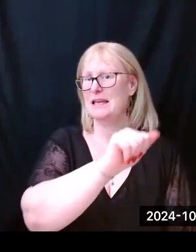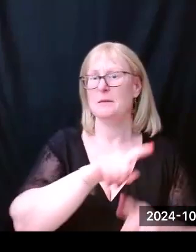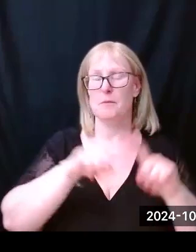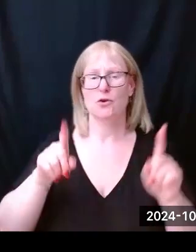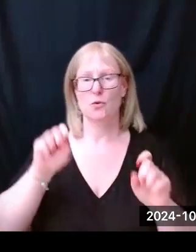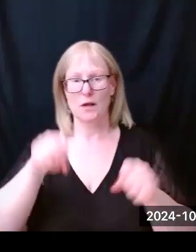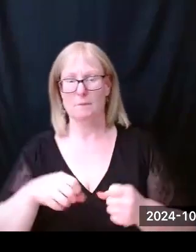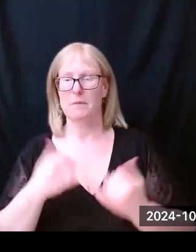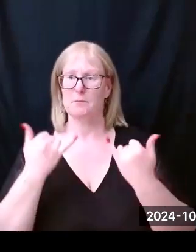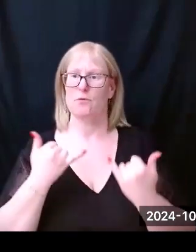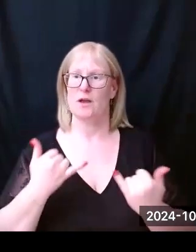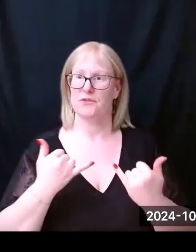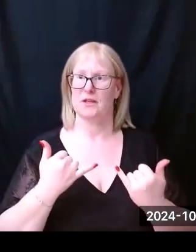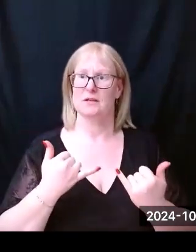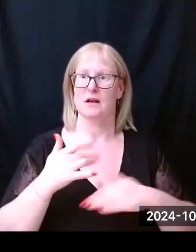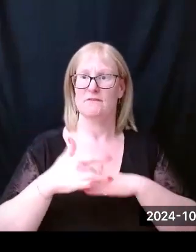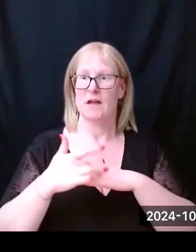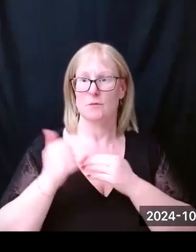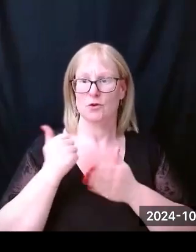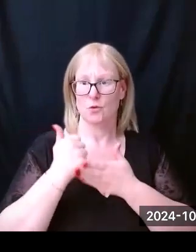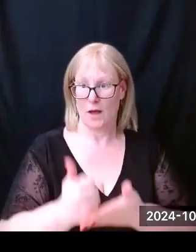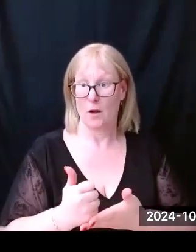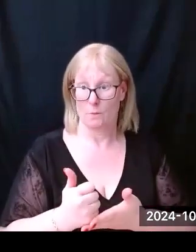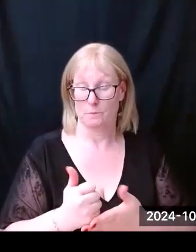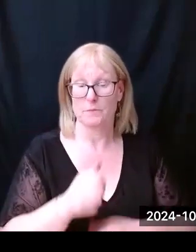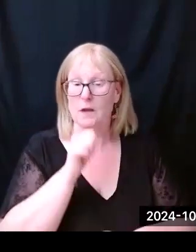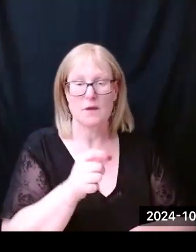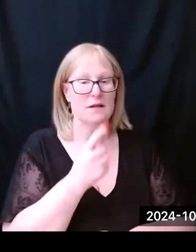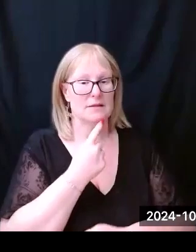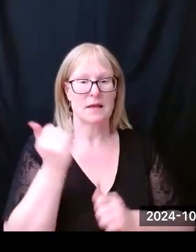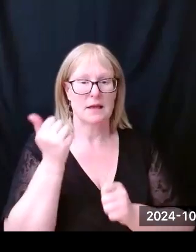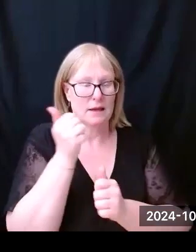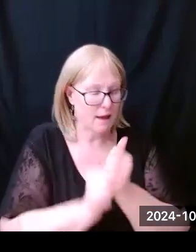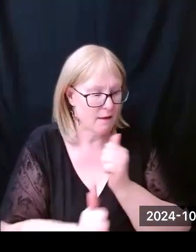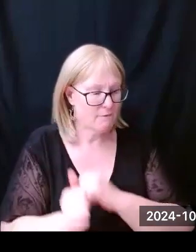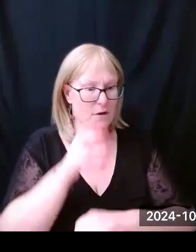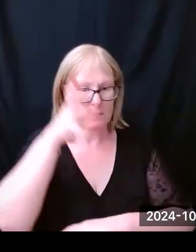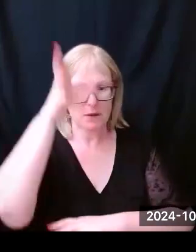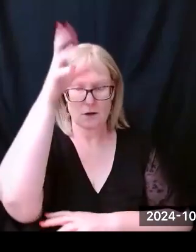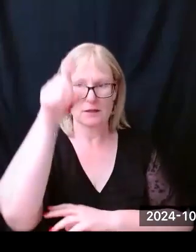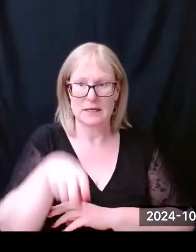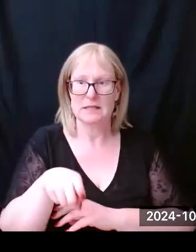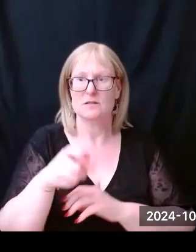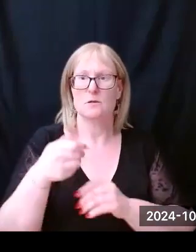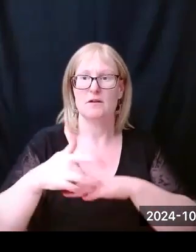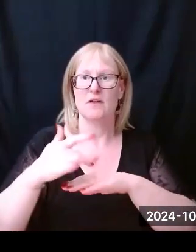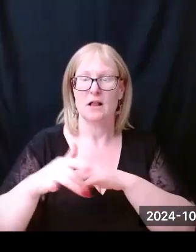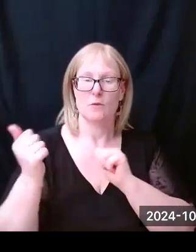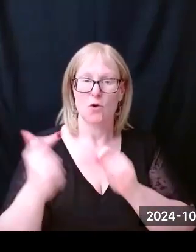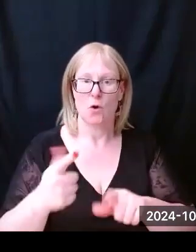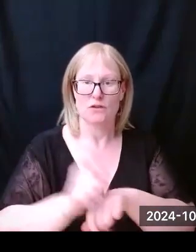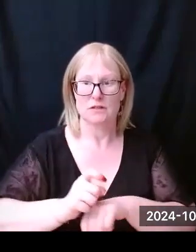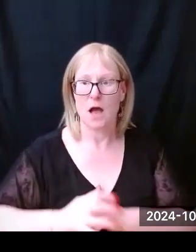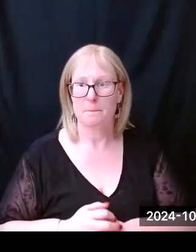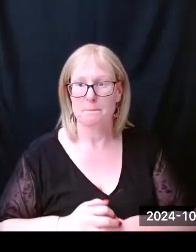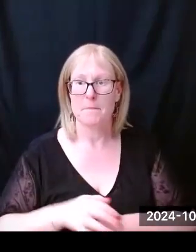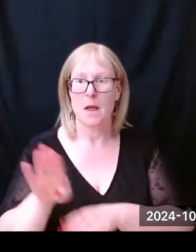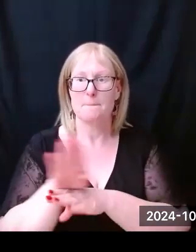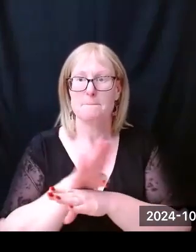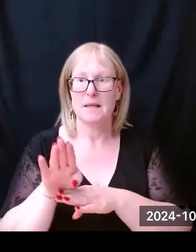But I'm not saying that any parent has to be present and available to do all the things all the time, right? Business mode and teaching mode are hard.